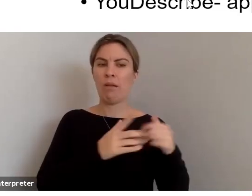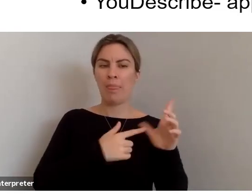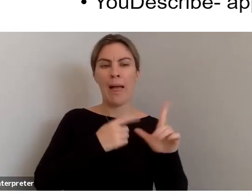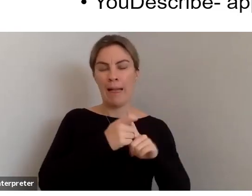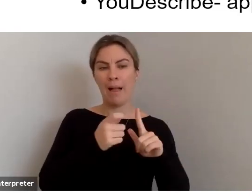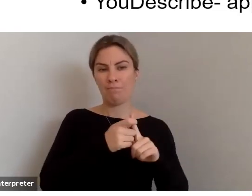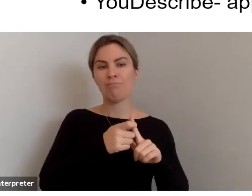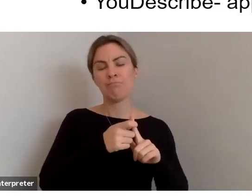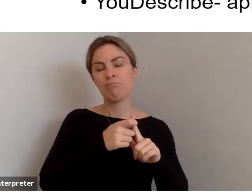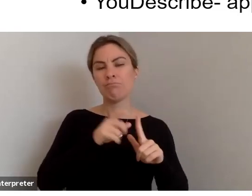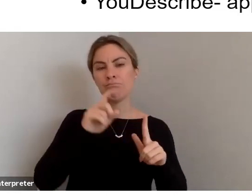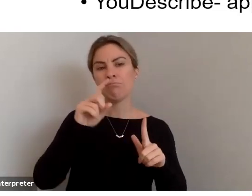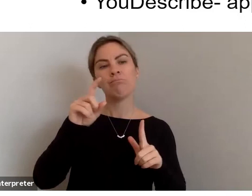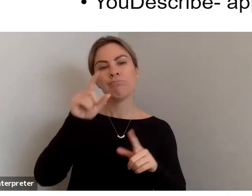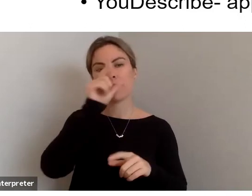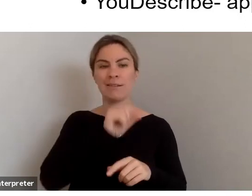But there are a lot of tools out there.